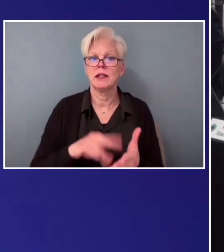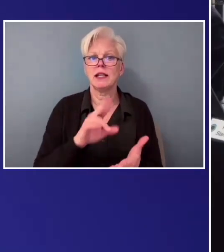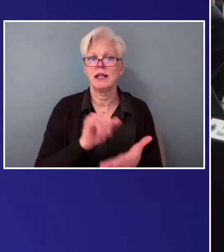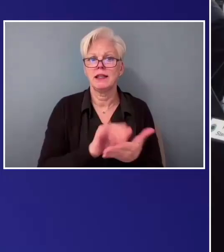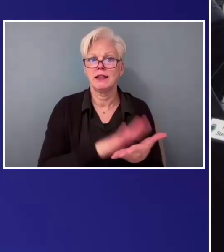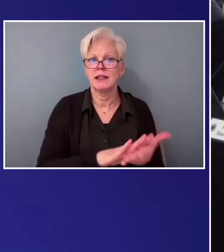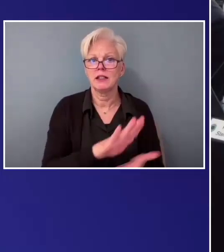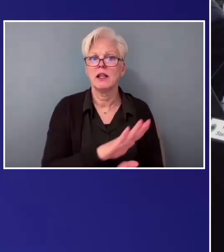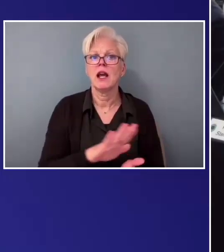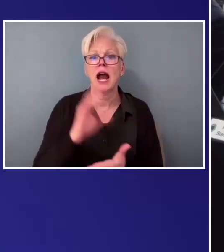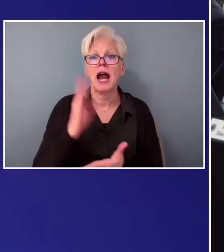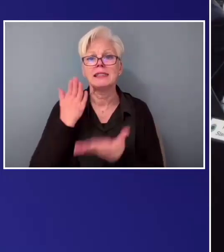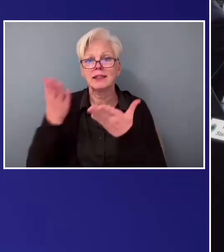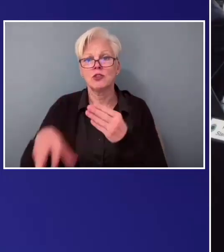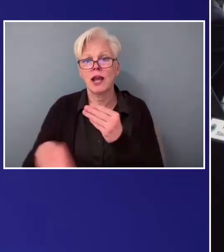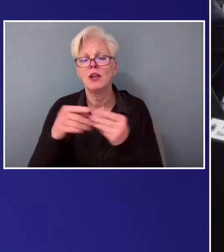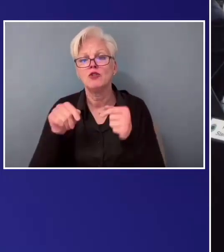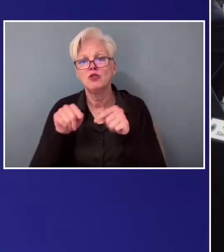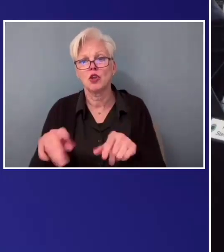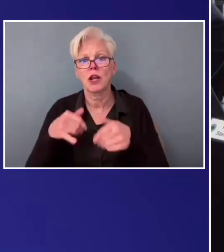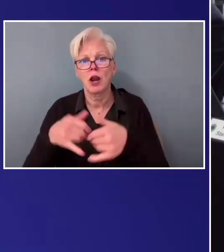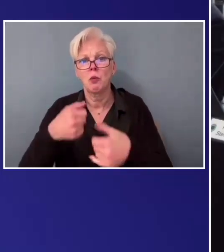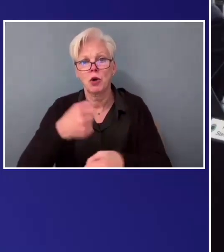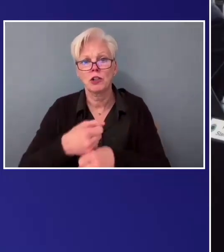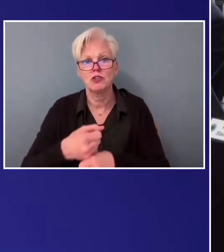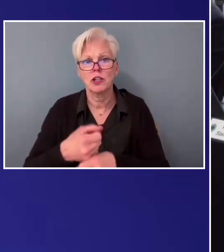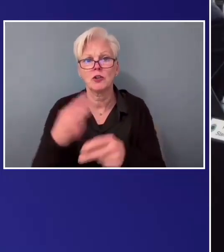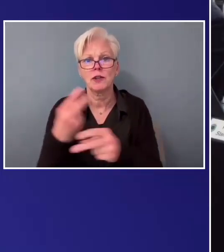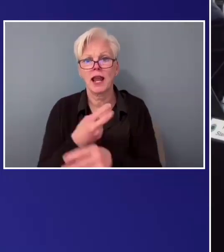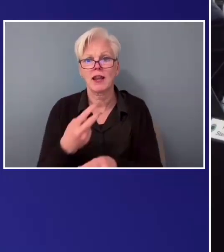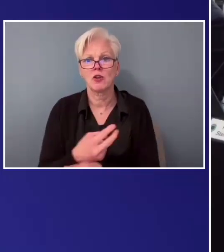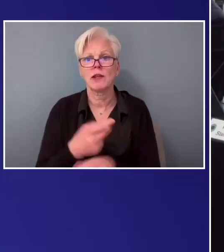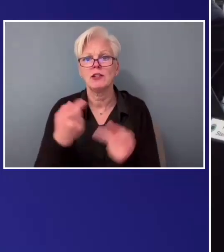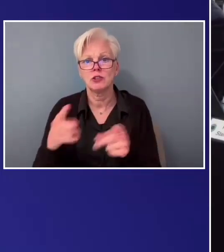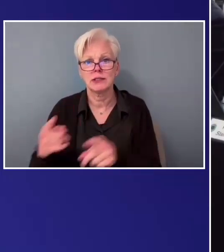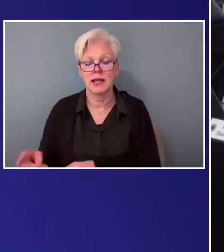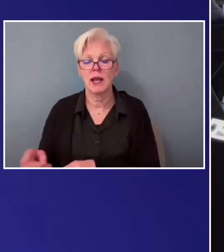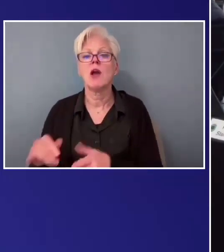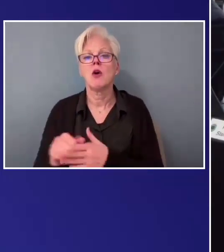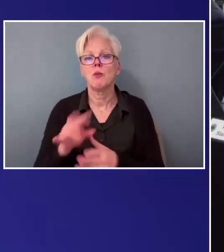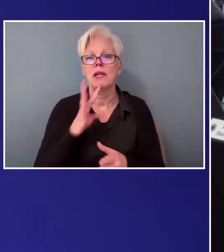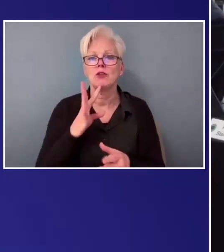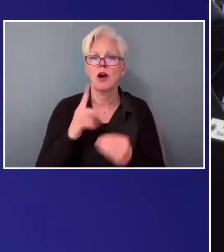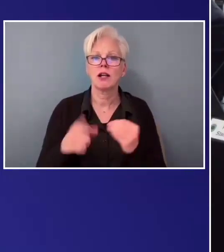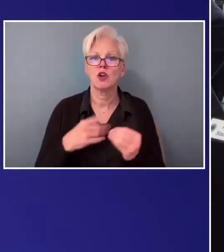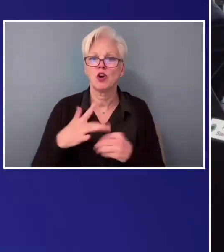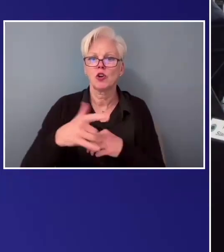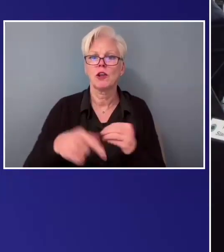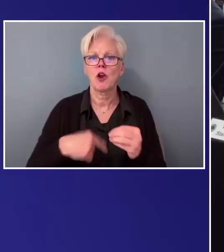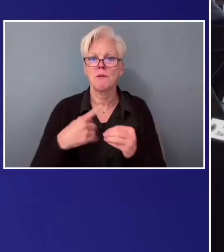I would suggest adding during the award year the calculations are made. We talked earlier about clarifying the year